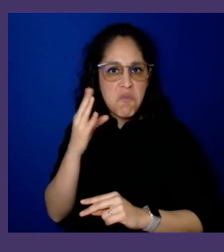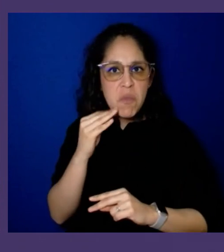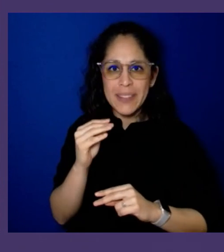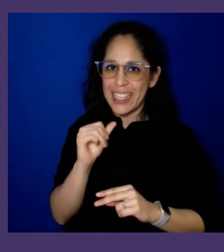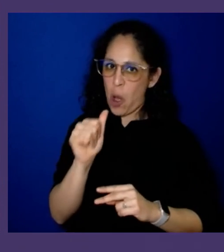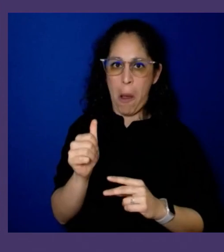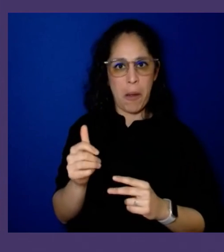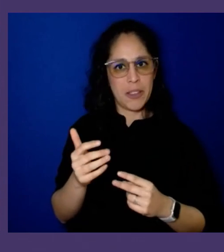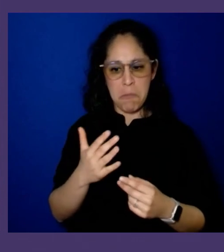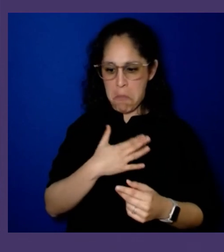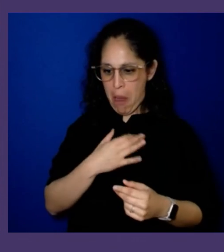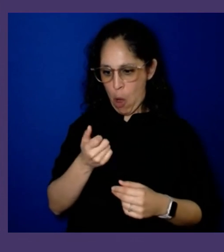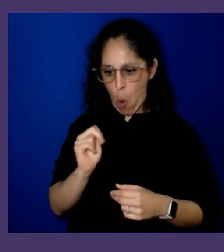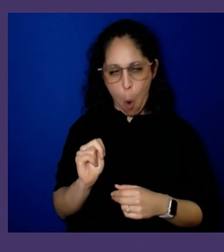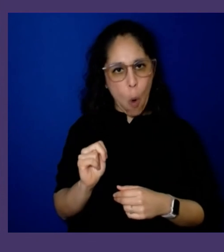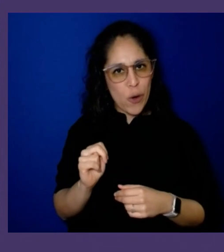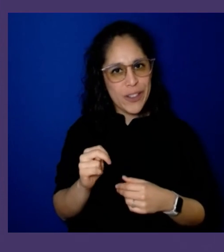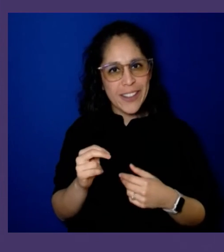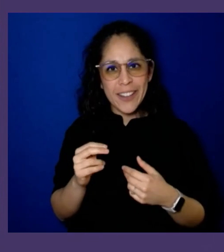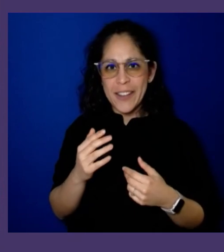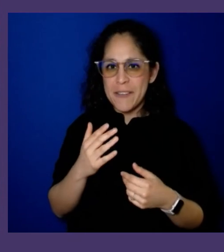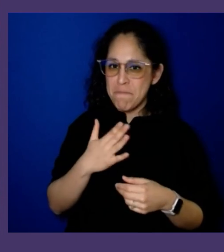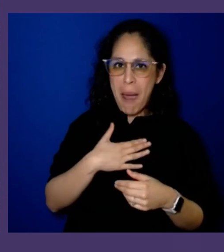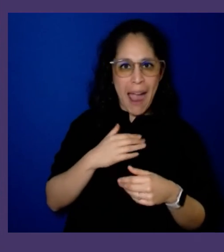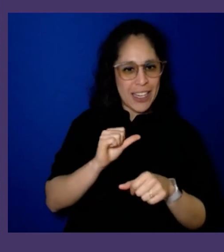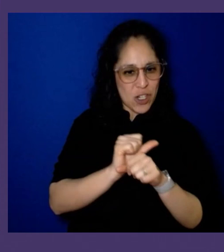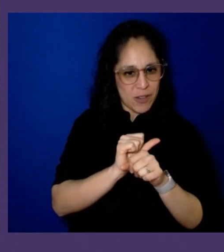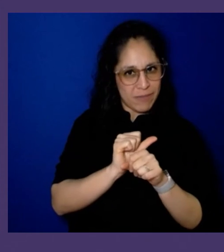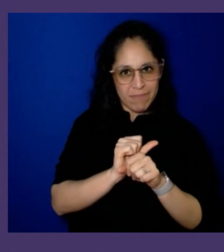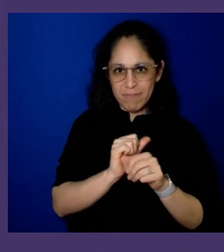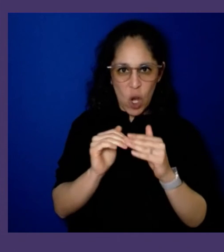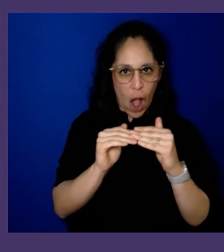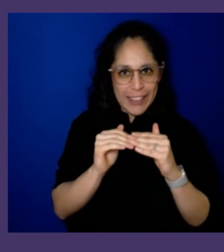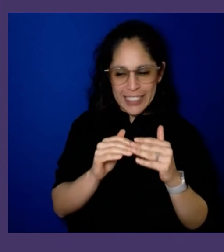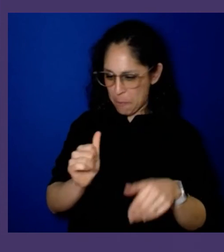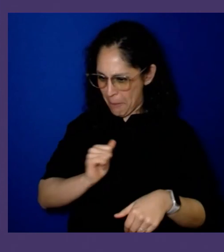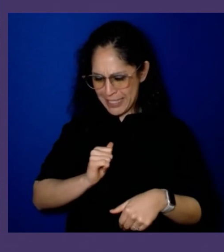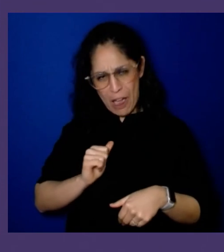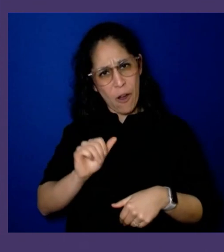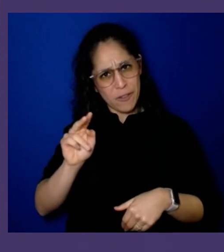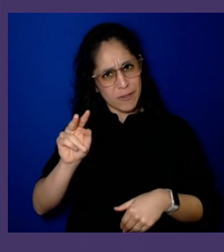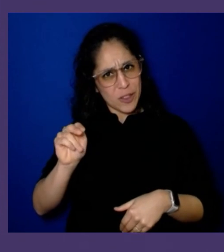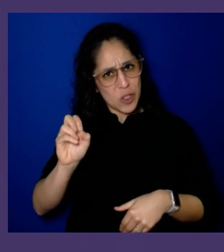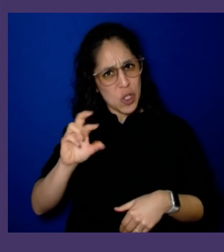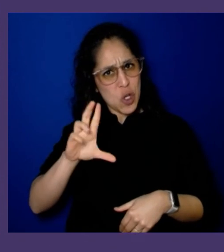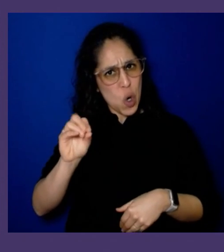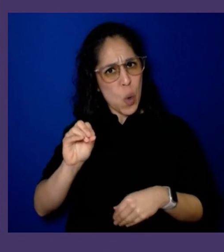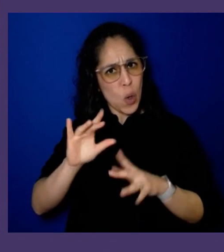myself we're neurodivergent. We're thinking outside the box,